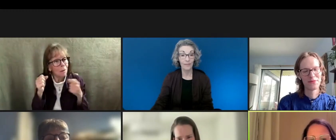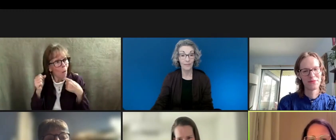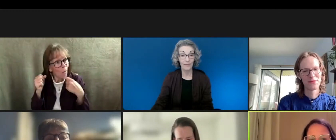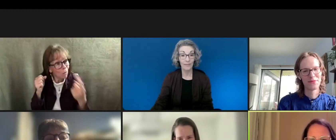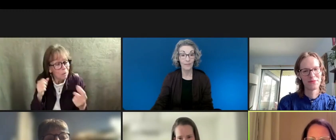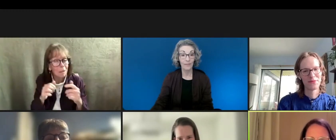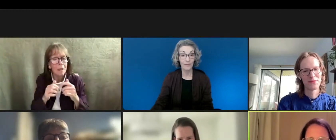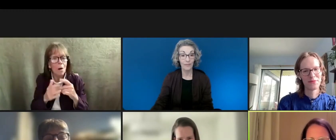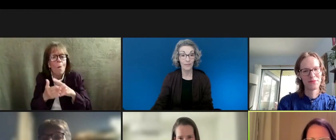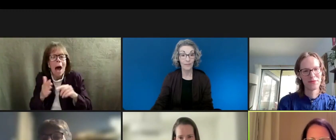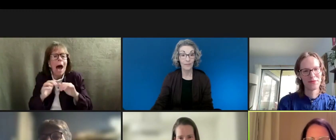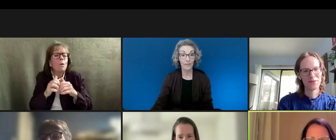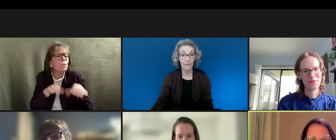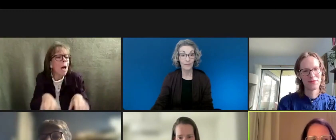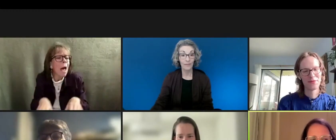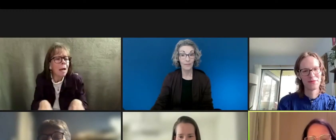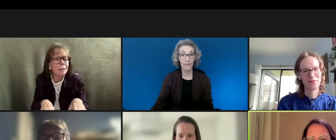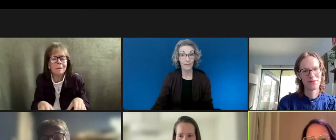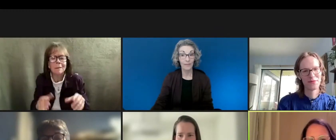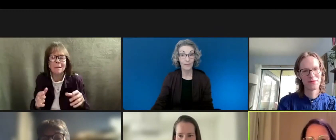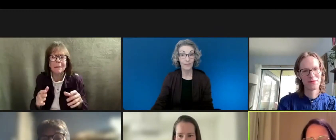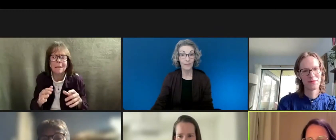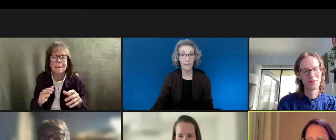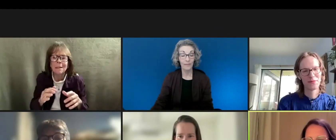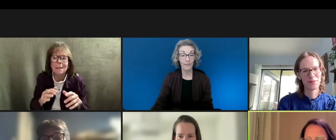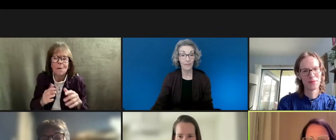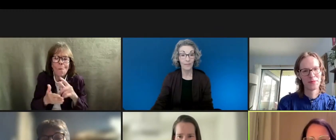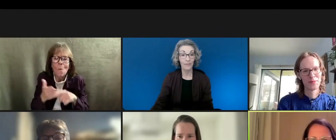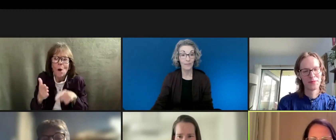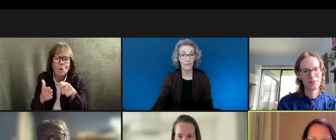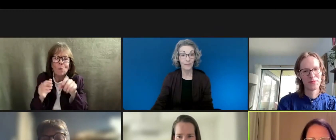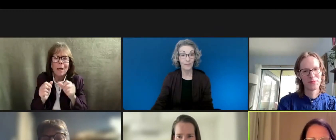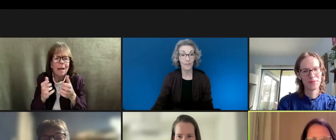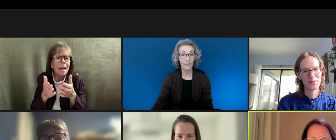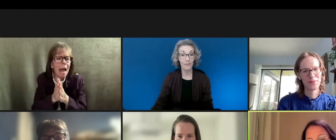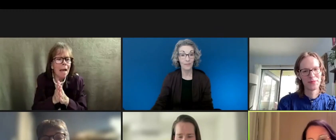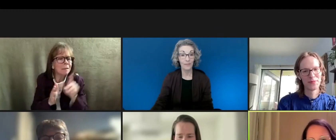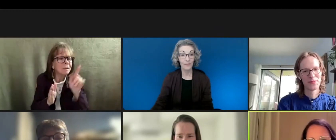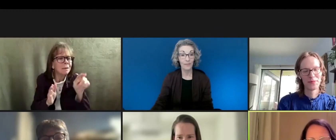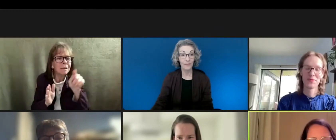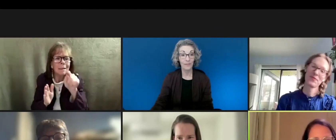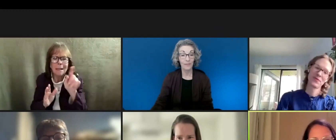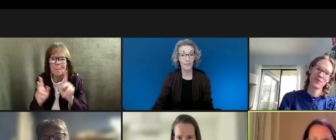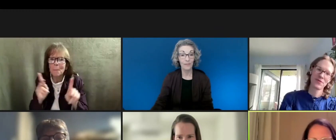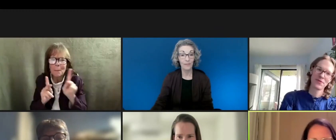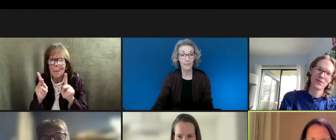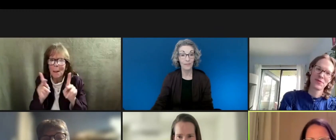What you can ask from each of the persons of the order, or the accessibility center,